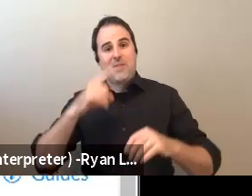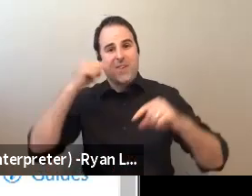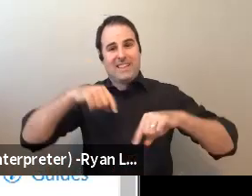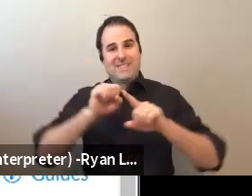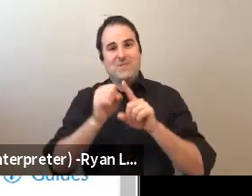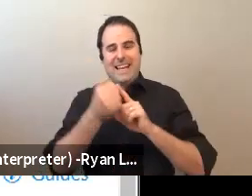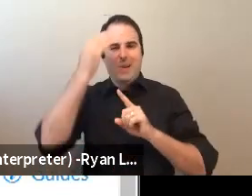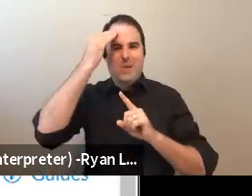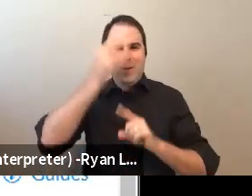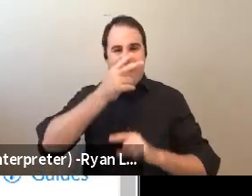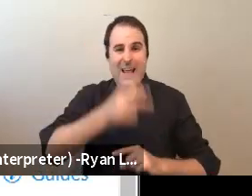Jenifer Schwartz Casey: But I Sally, could I ask